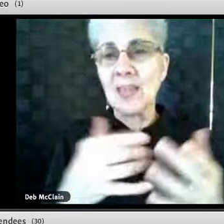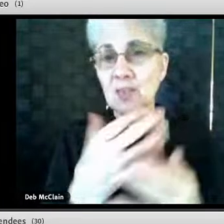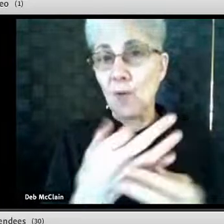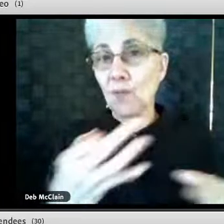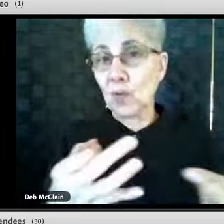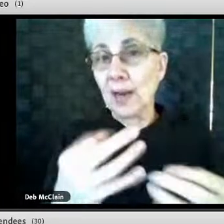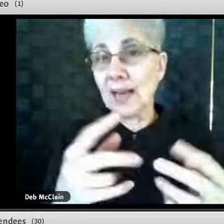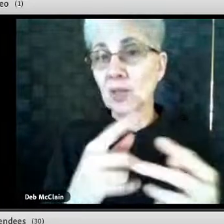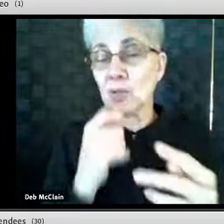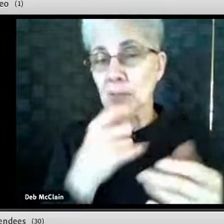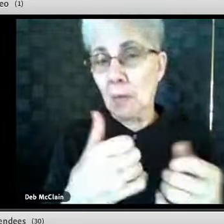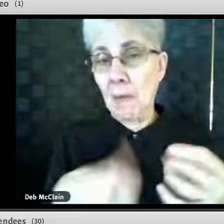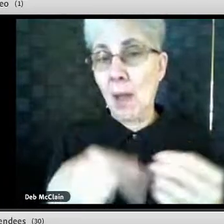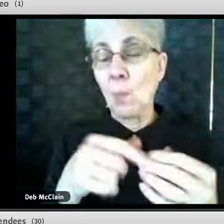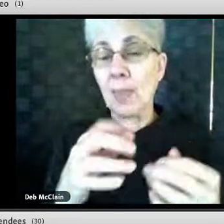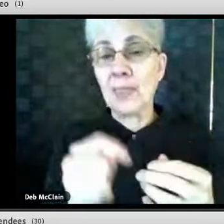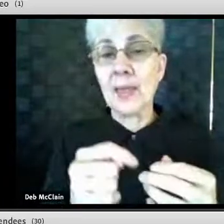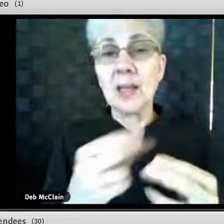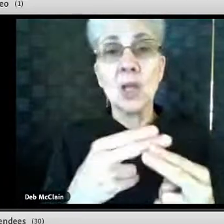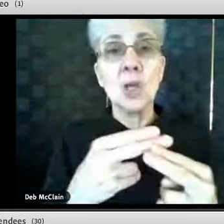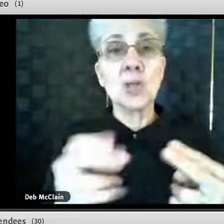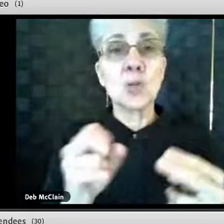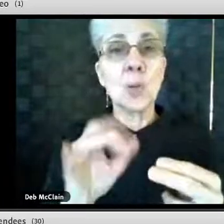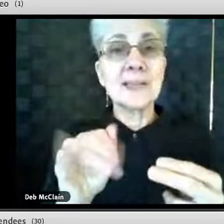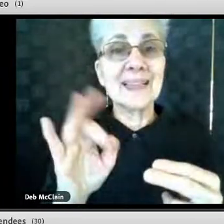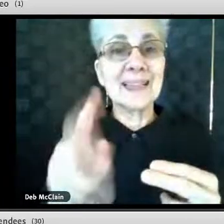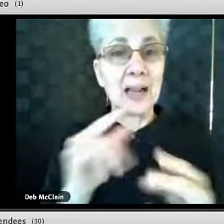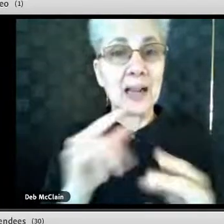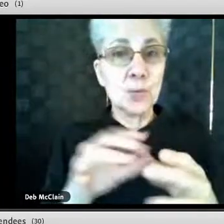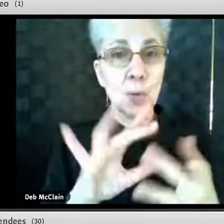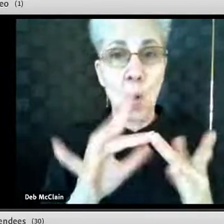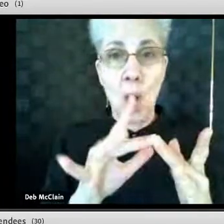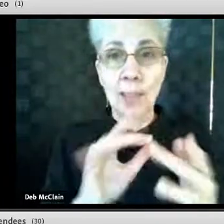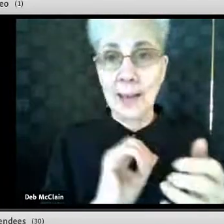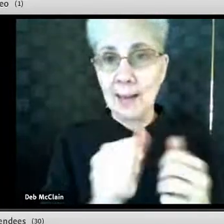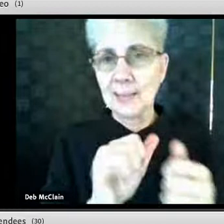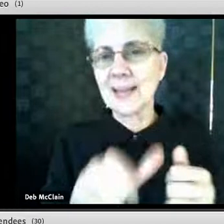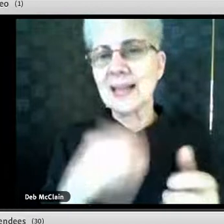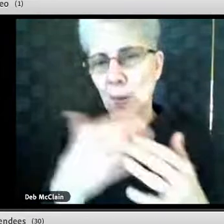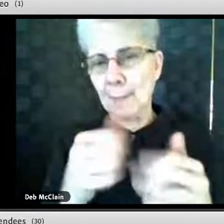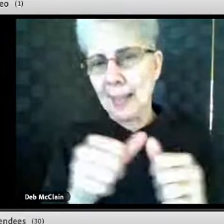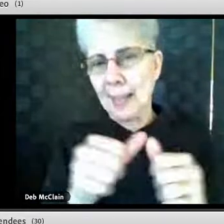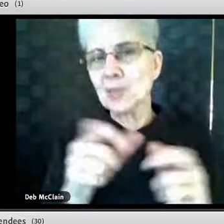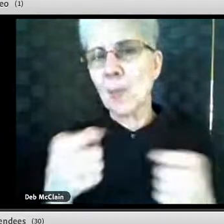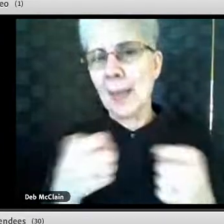You can also do a lot of stuff on there for free just kind of playing around. ShortStack, if you're doing any online contest,